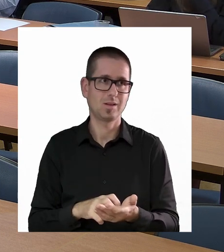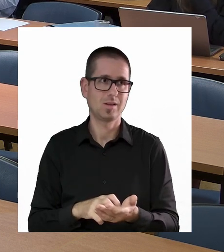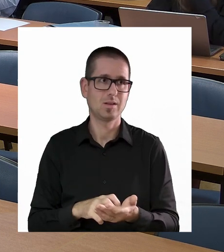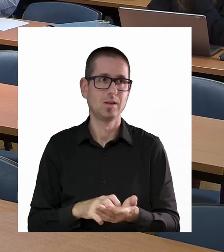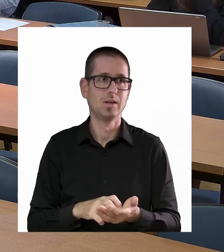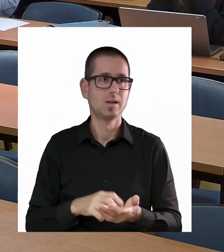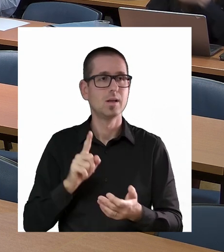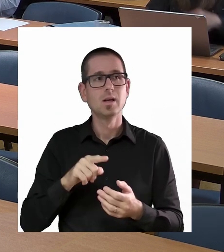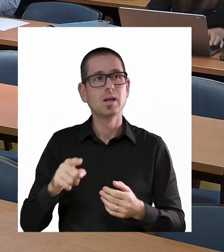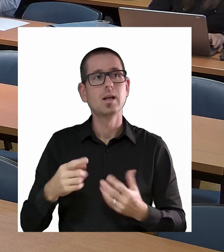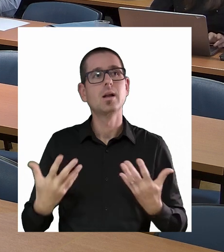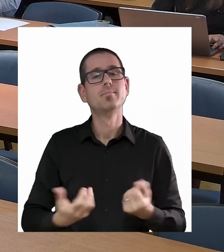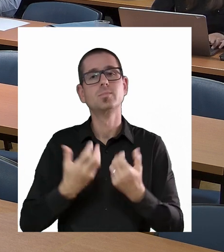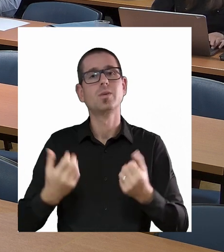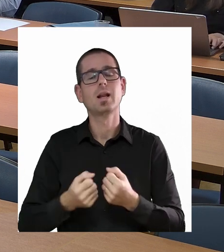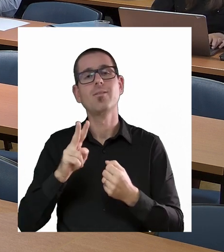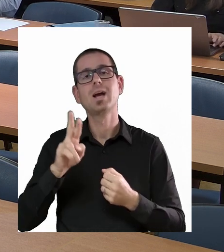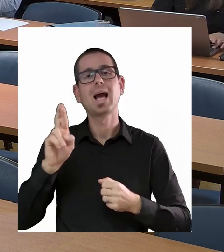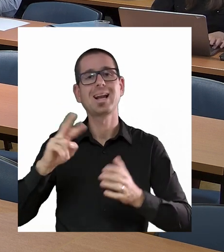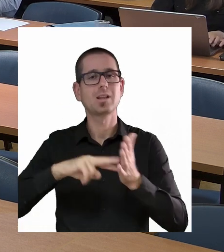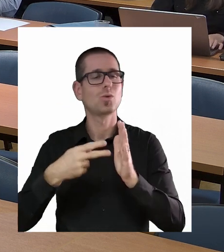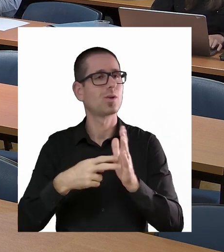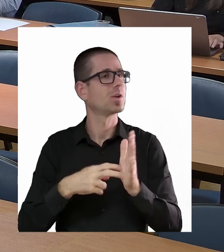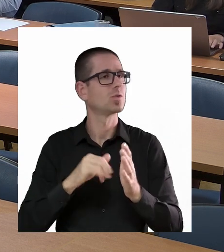creation of virtual reality technologies is still very expensive.